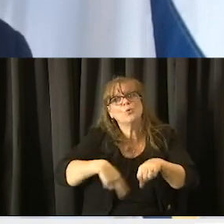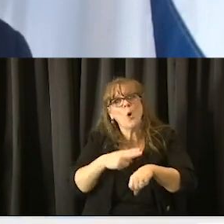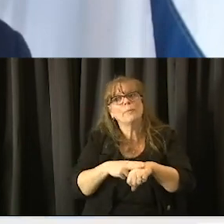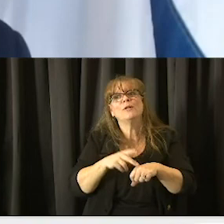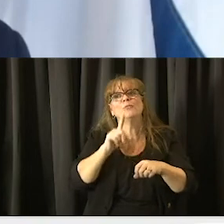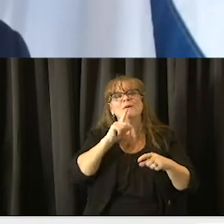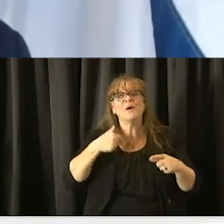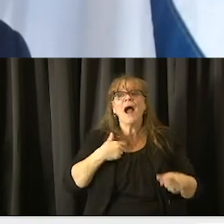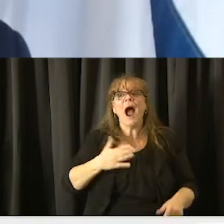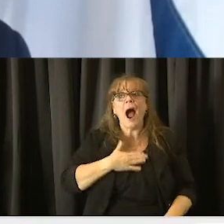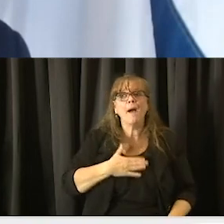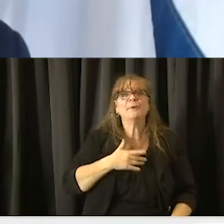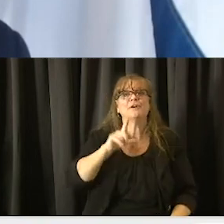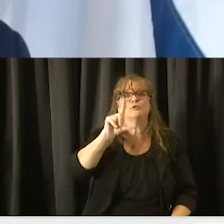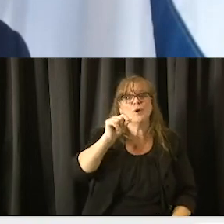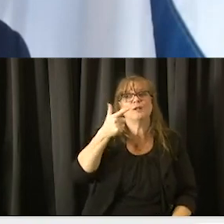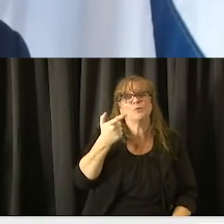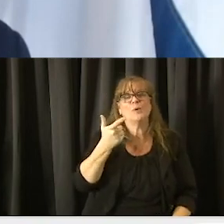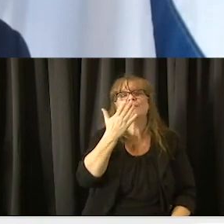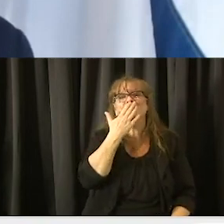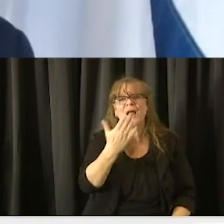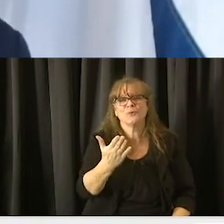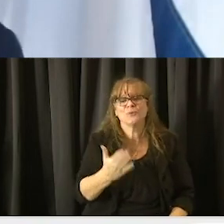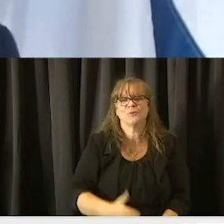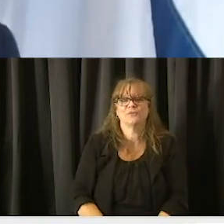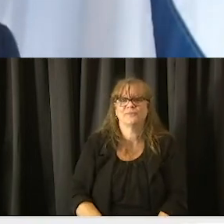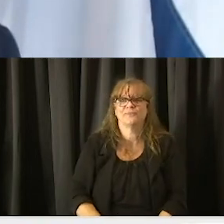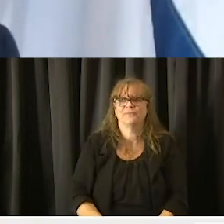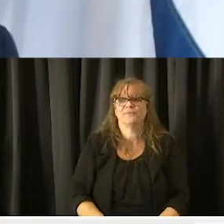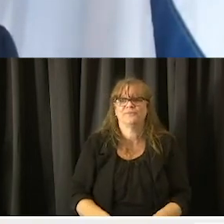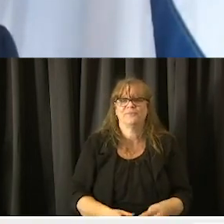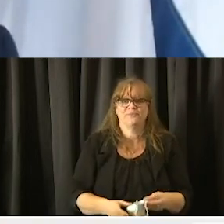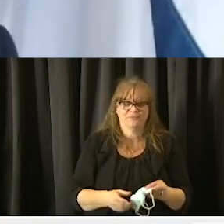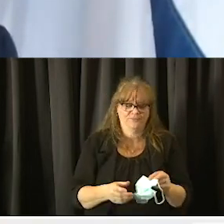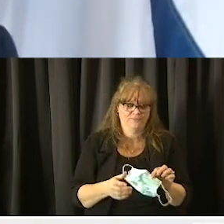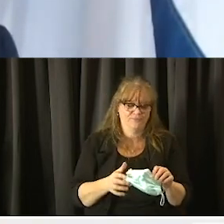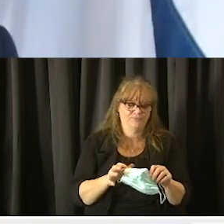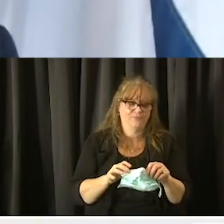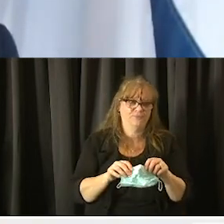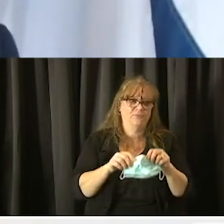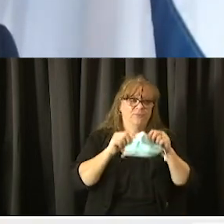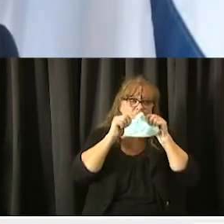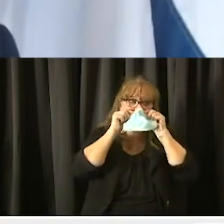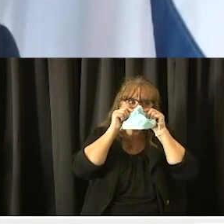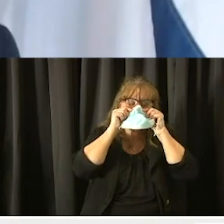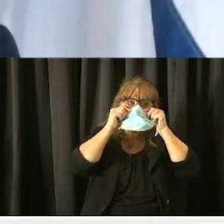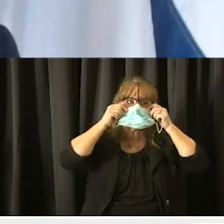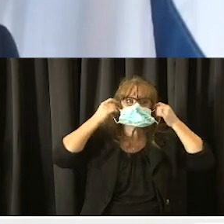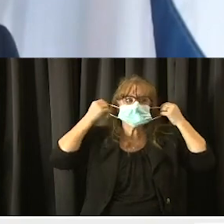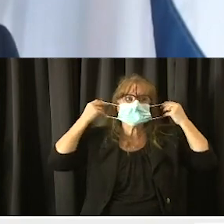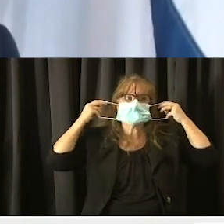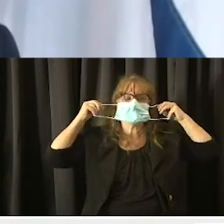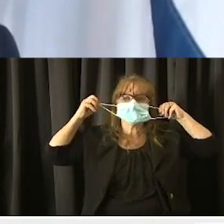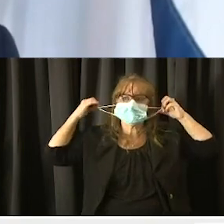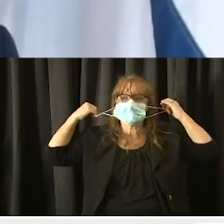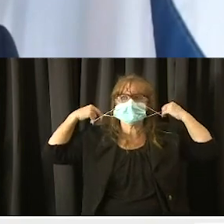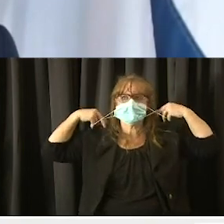vaccinating more and more people and getting back to normal for a happy 2021. thank you